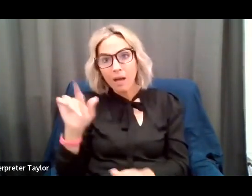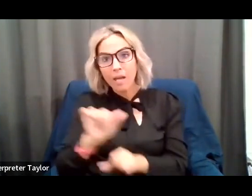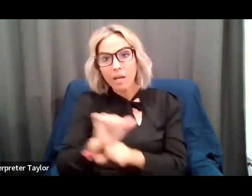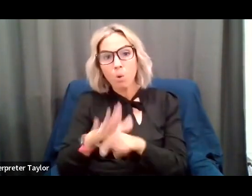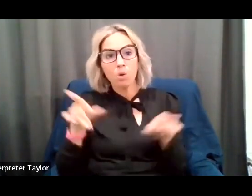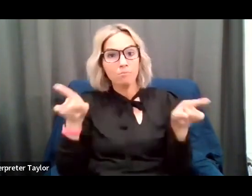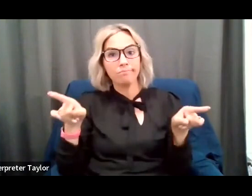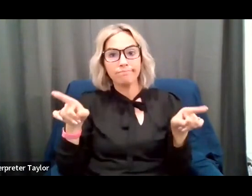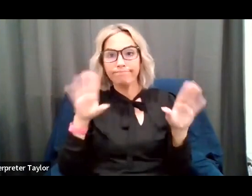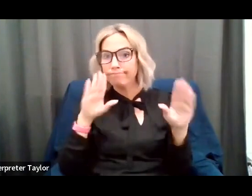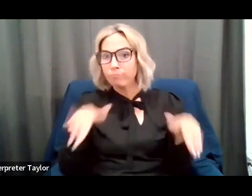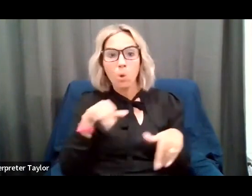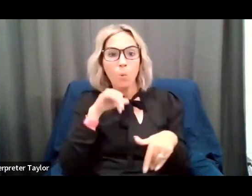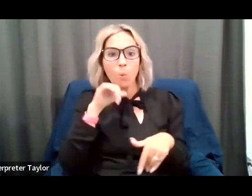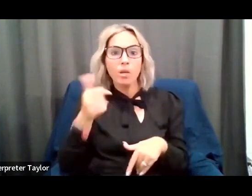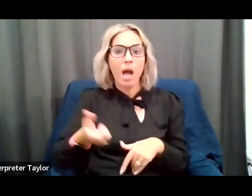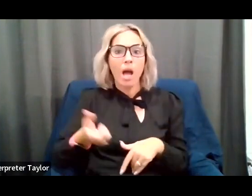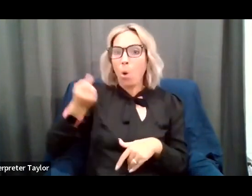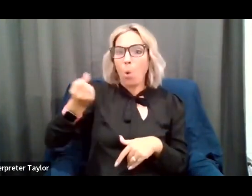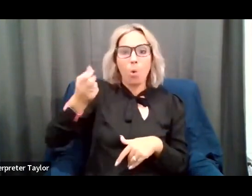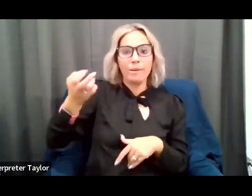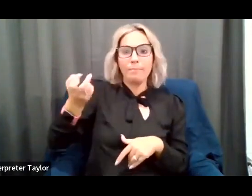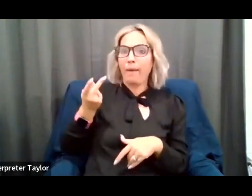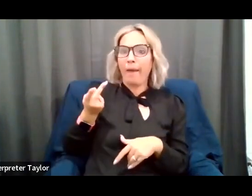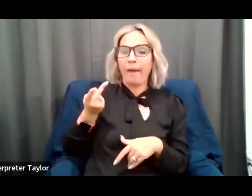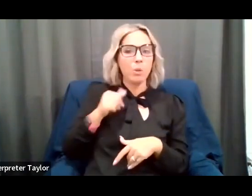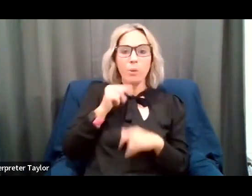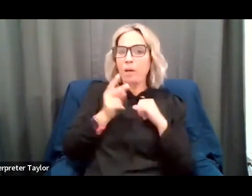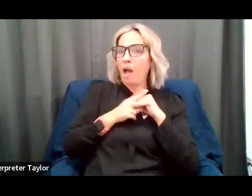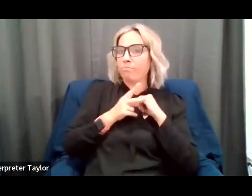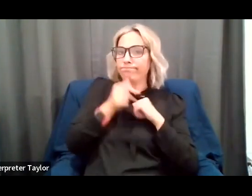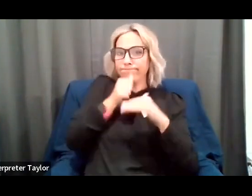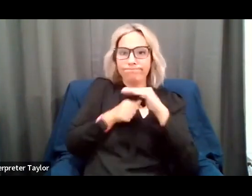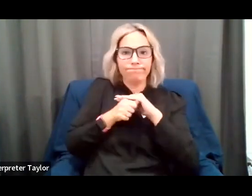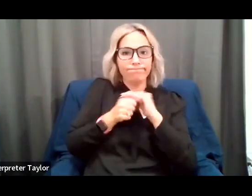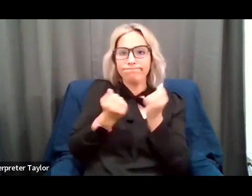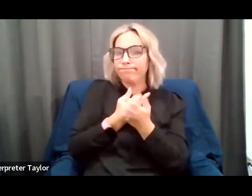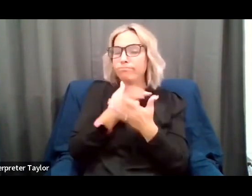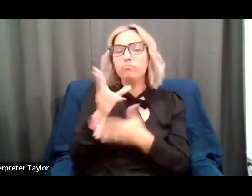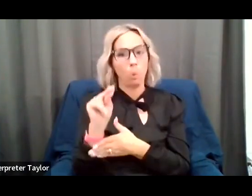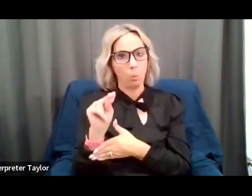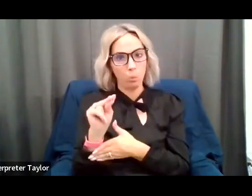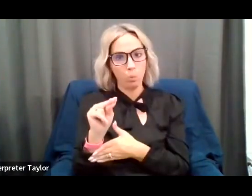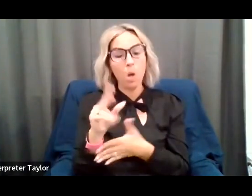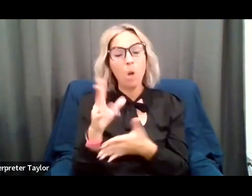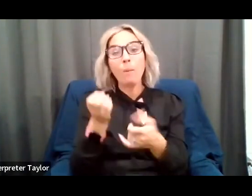we're not holding anything back, we're not keeping anything quiet. We just want to make sure that when we